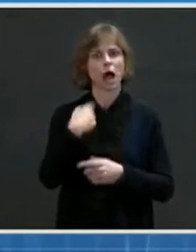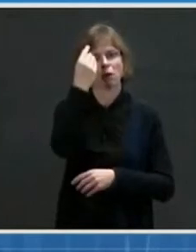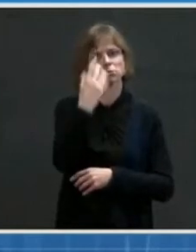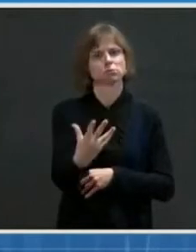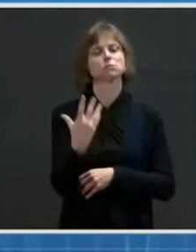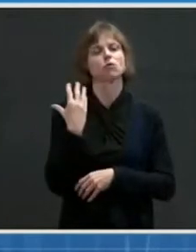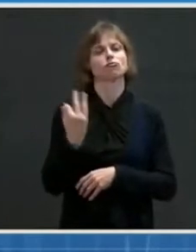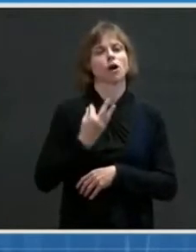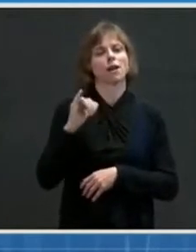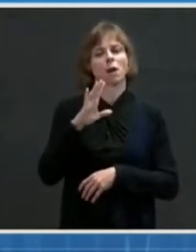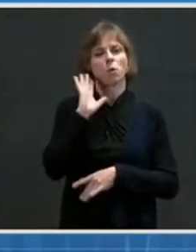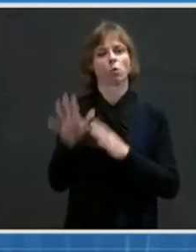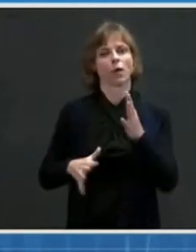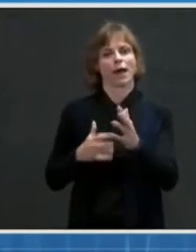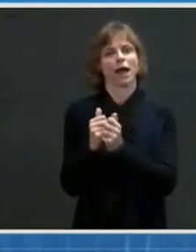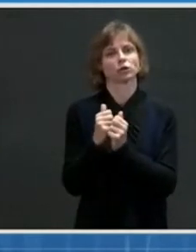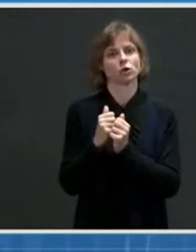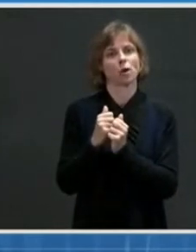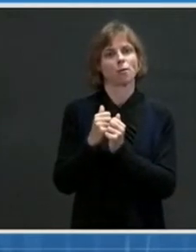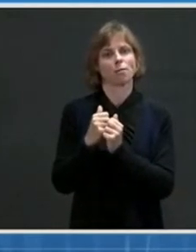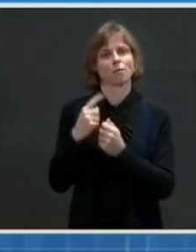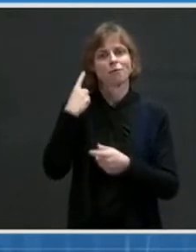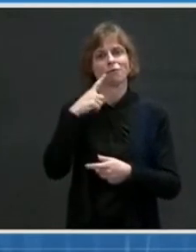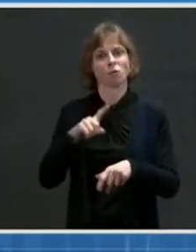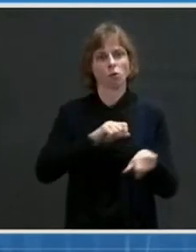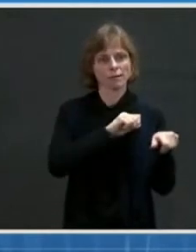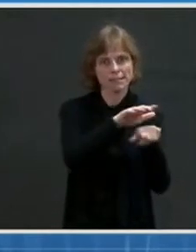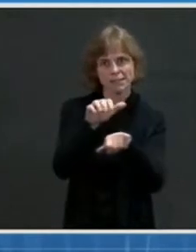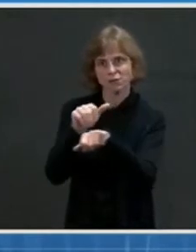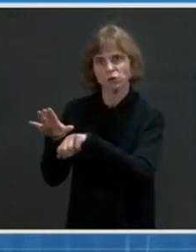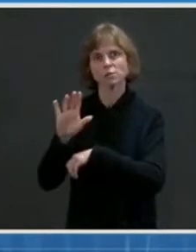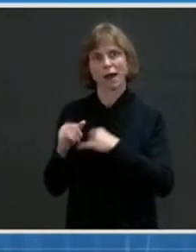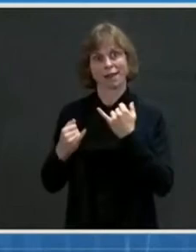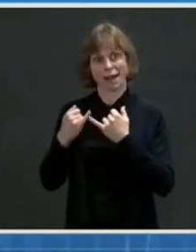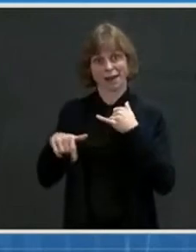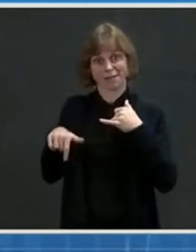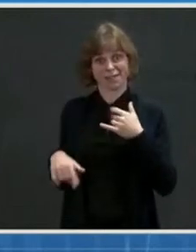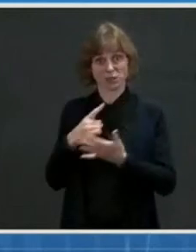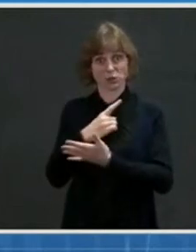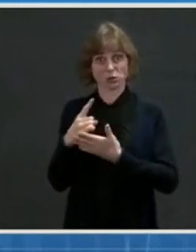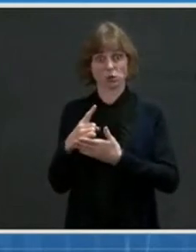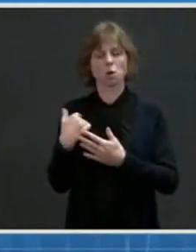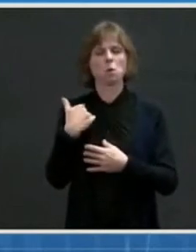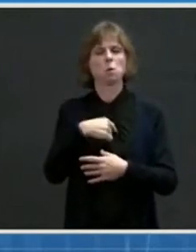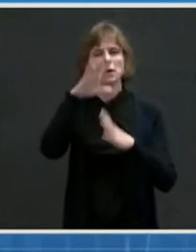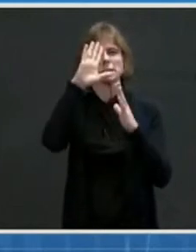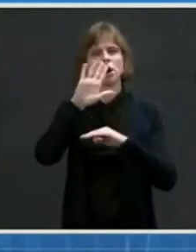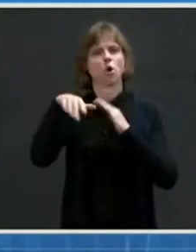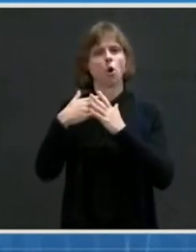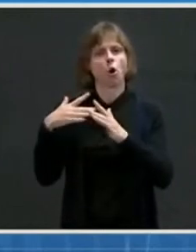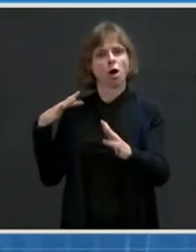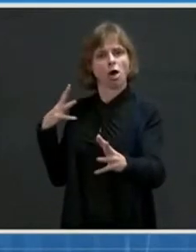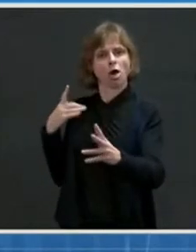DISTRIBUTION. I REPORTED ON FRIDAY THAT WE WOULD CATCH UP ON DELIVERIES BY